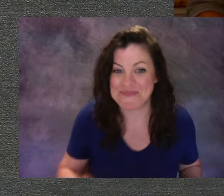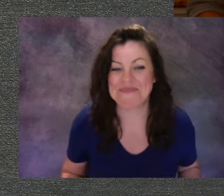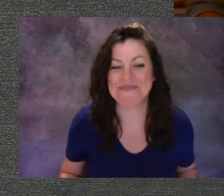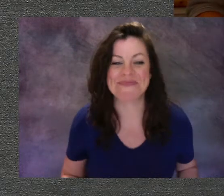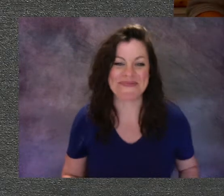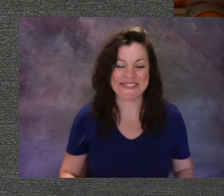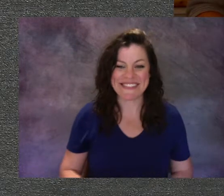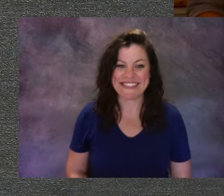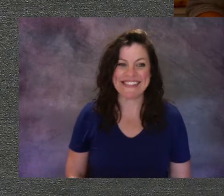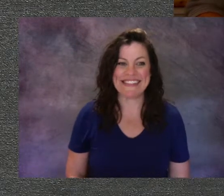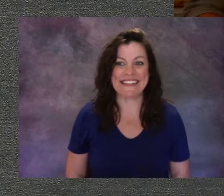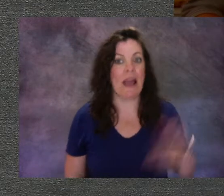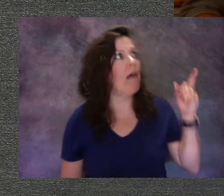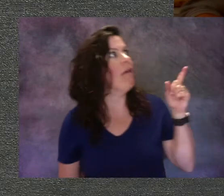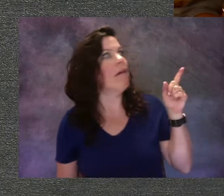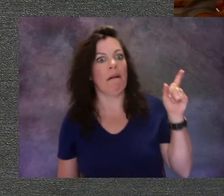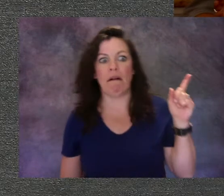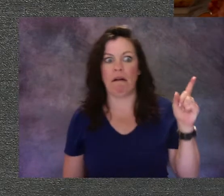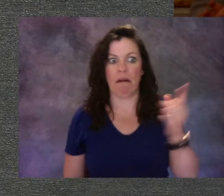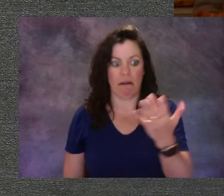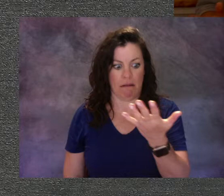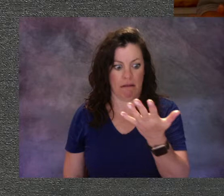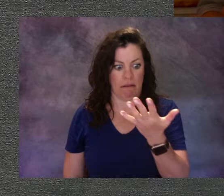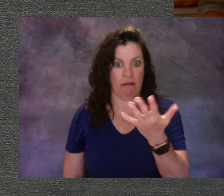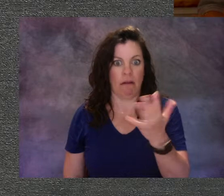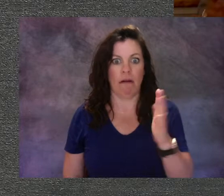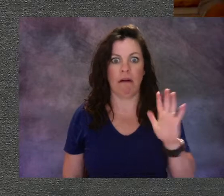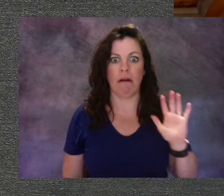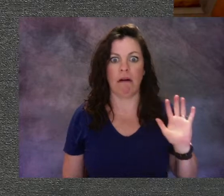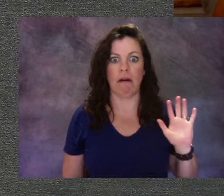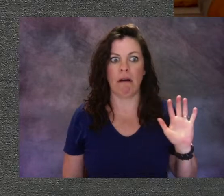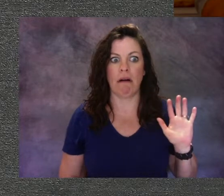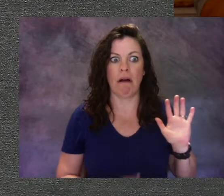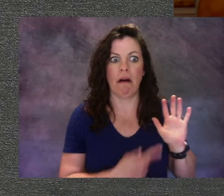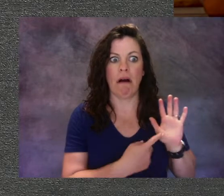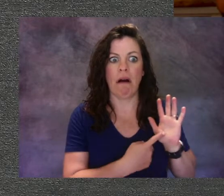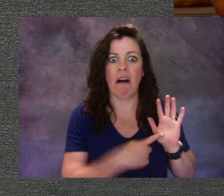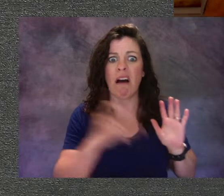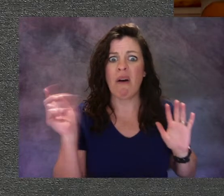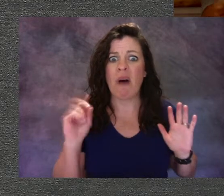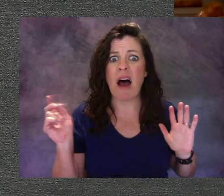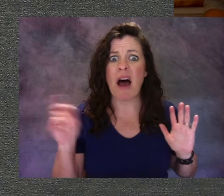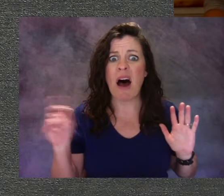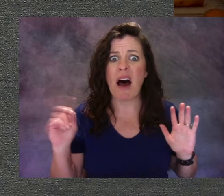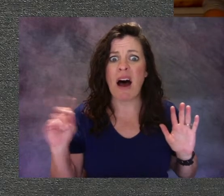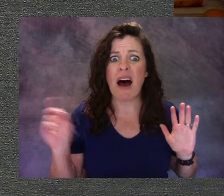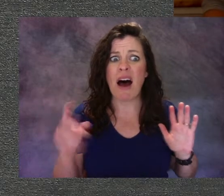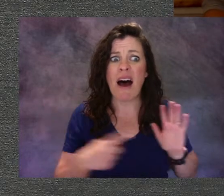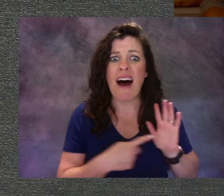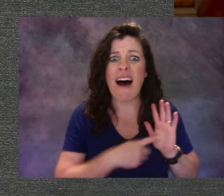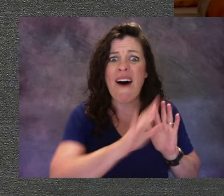Let's learn about germs. Germs! Are all over your hands right now. Did you know that?